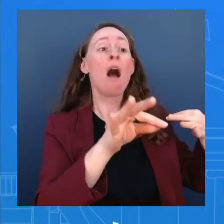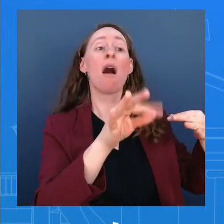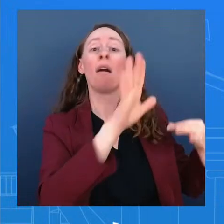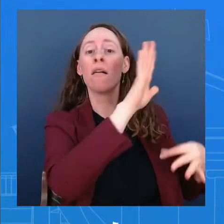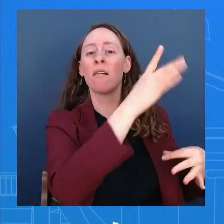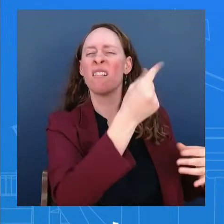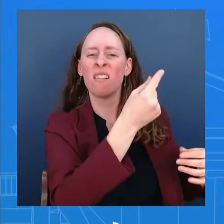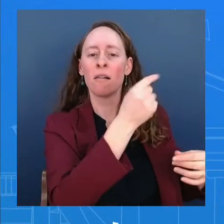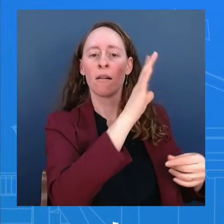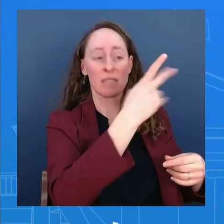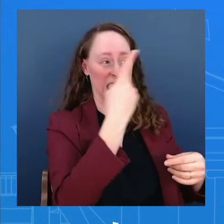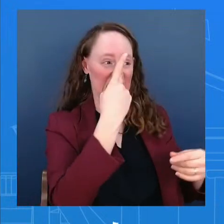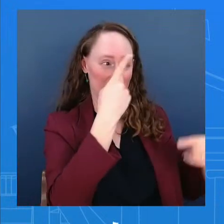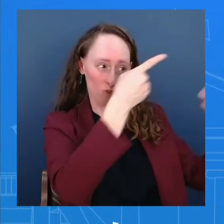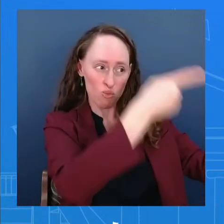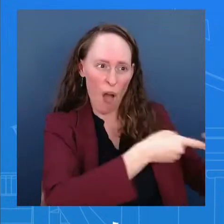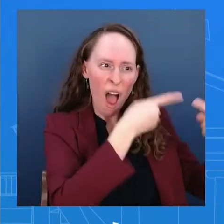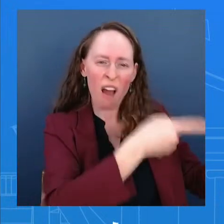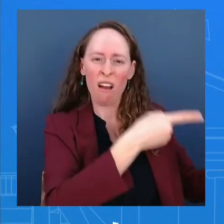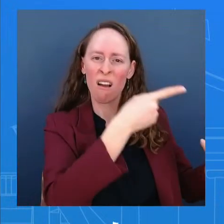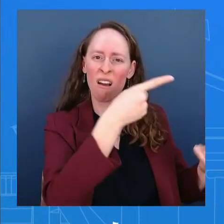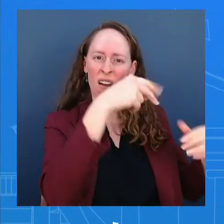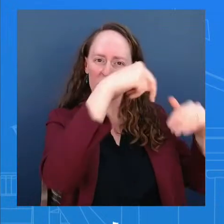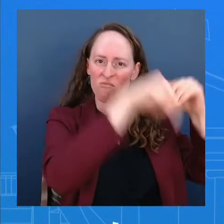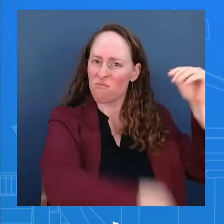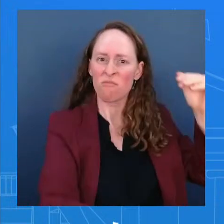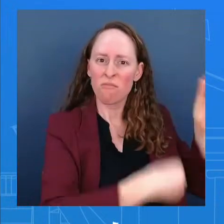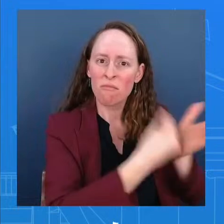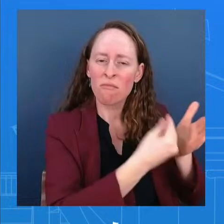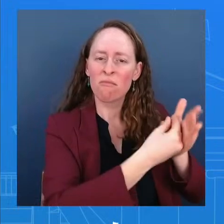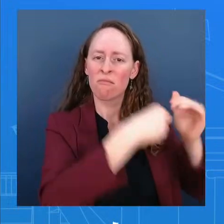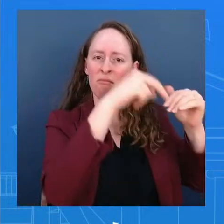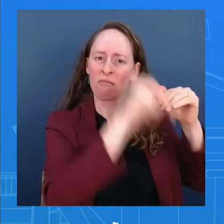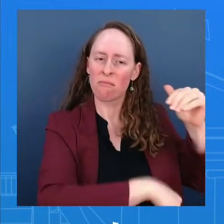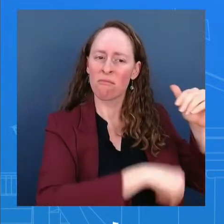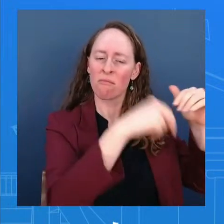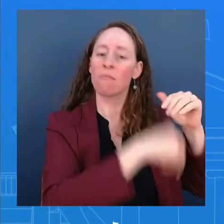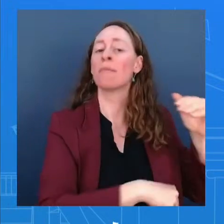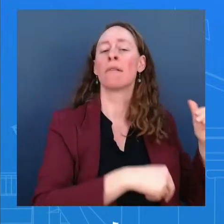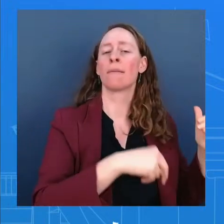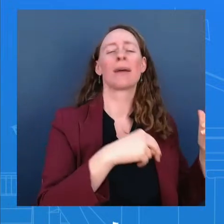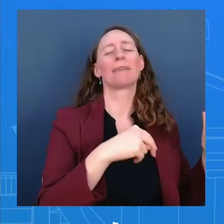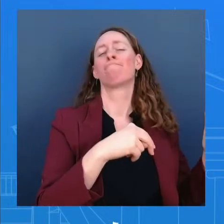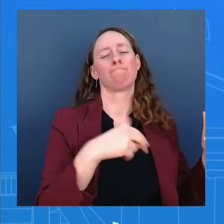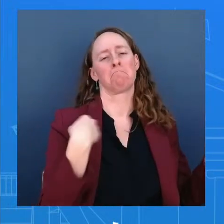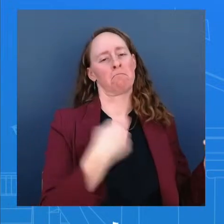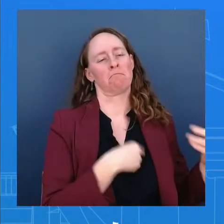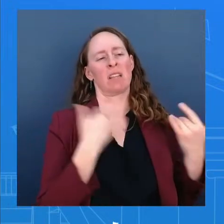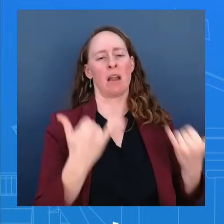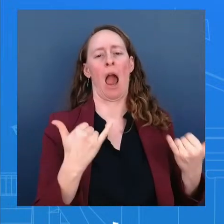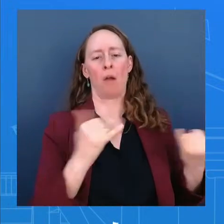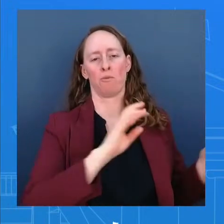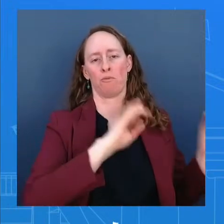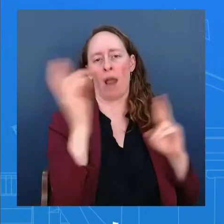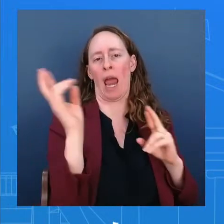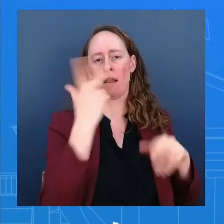And so, this is also in service of an effective diplomatic outcome that will produce a just and sustainable peace for Ukraine. The Press: Did you coordinate that --